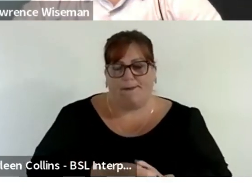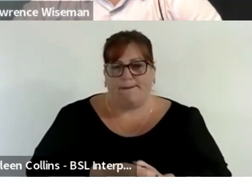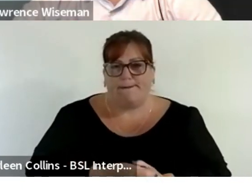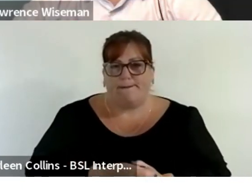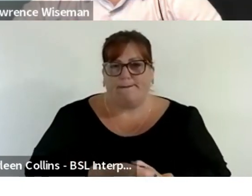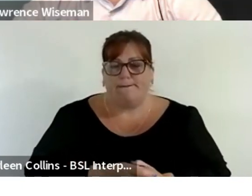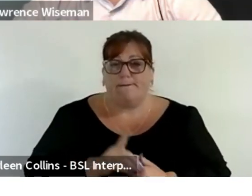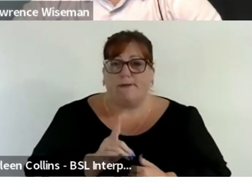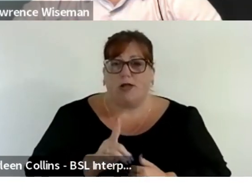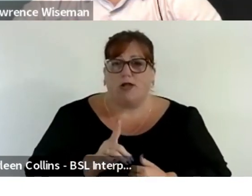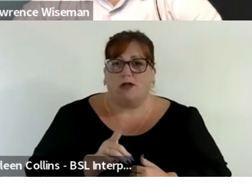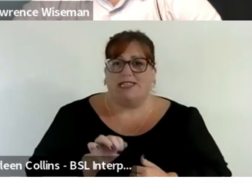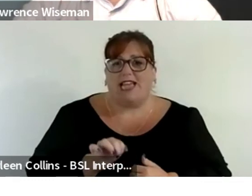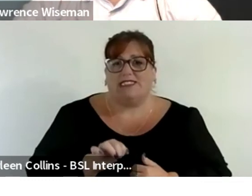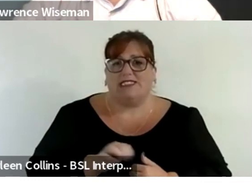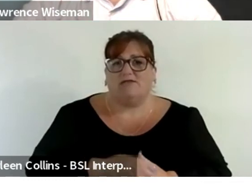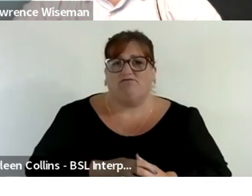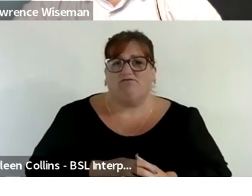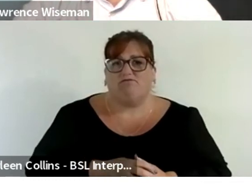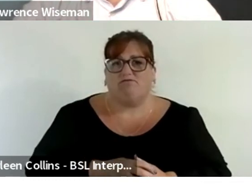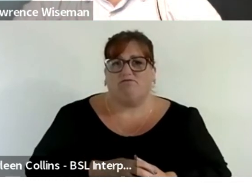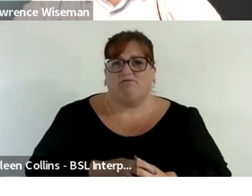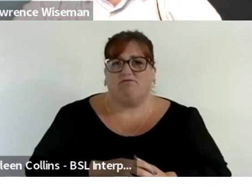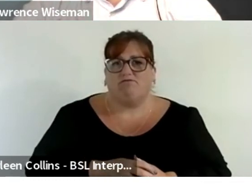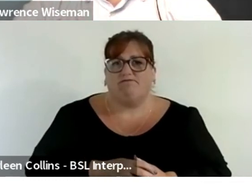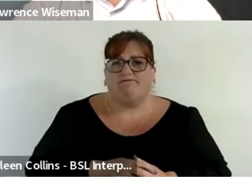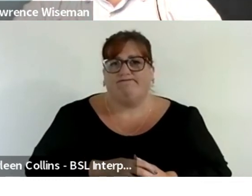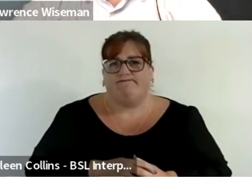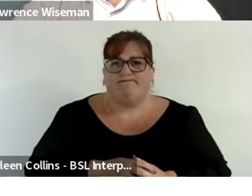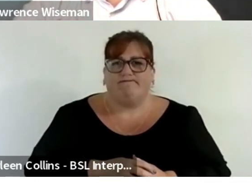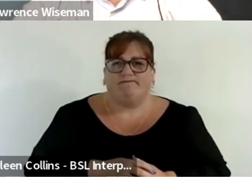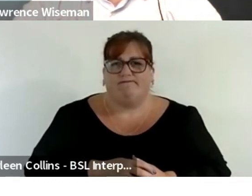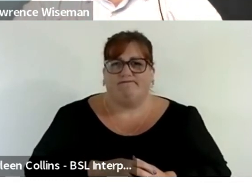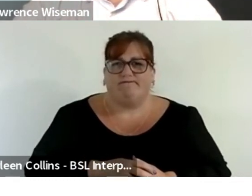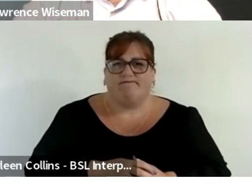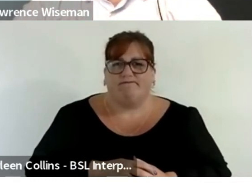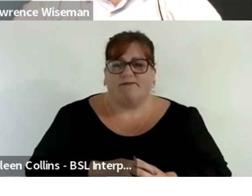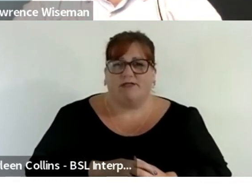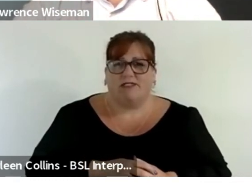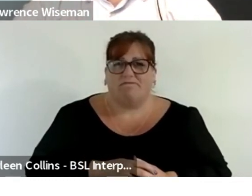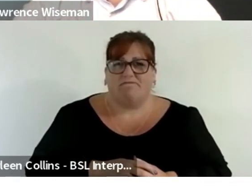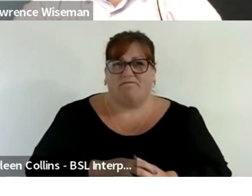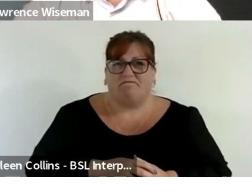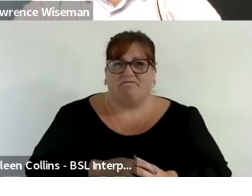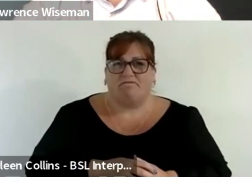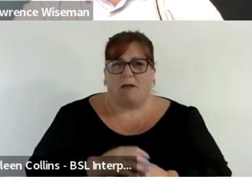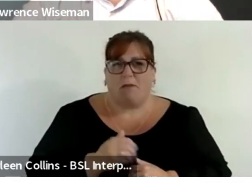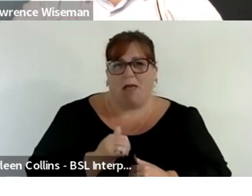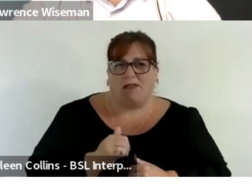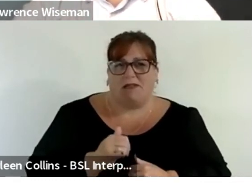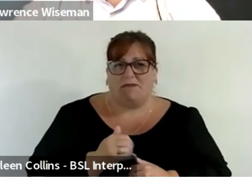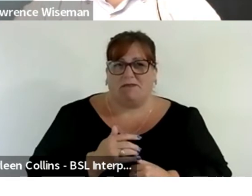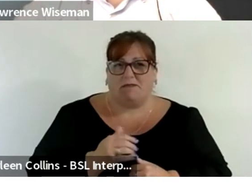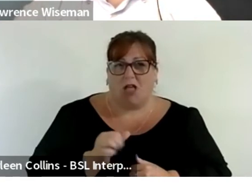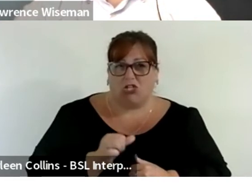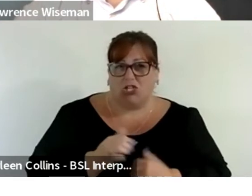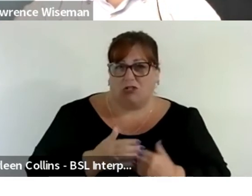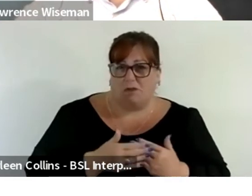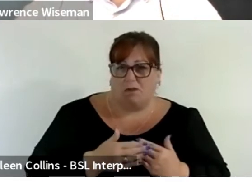I would say, I probably haven't shared with as many of my colleagues as I might have. That's something I think that I'm - decided I want to change. I decided I want to change.